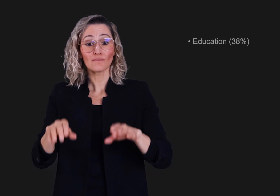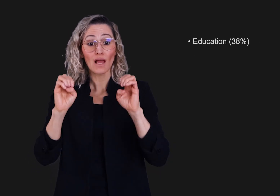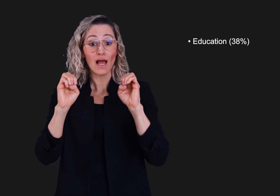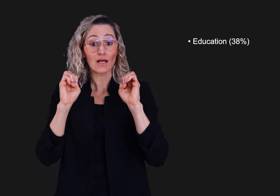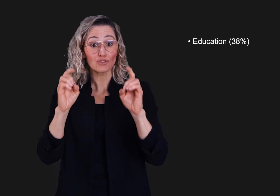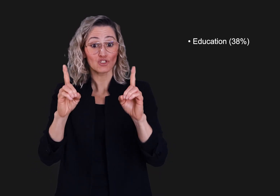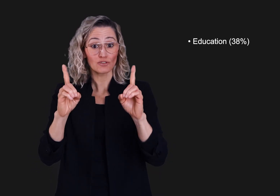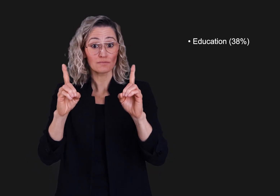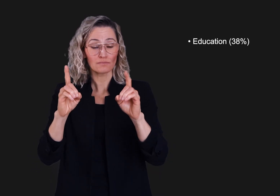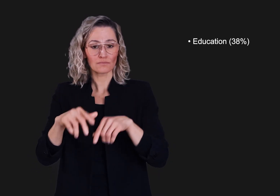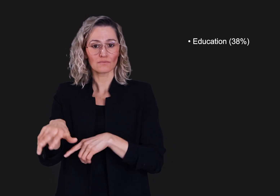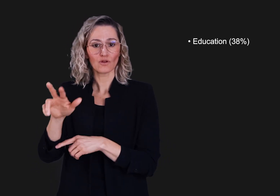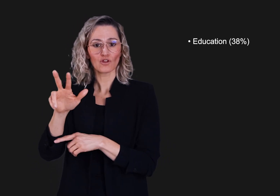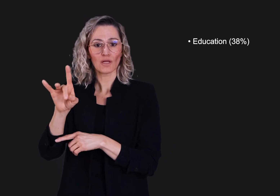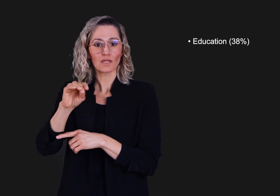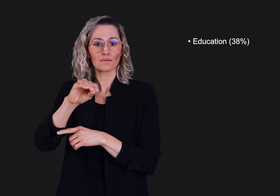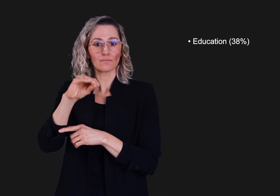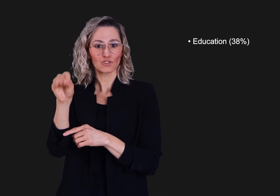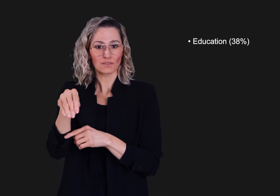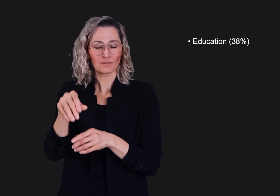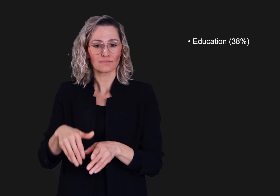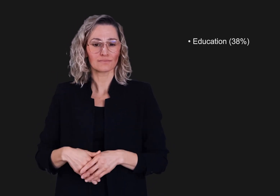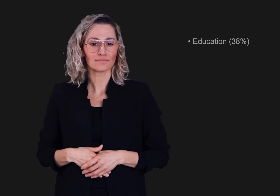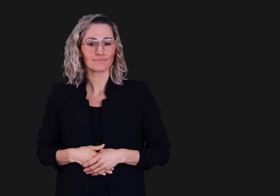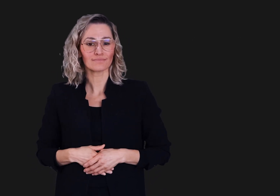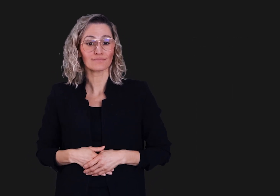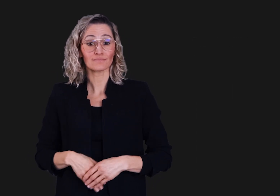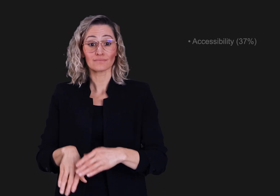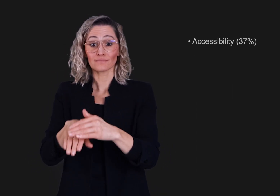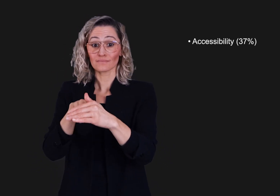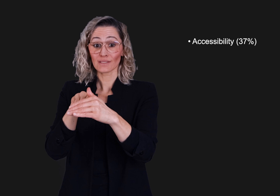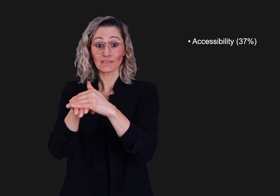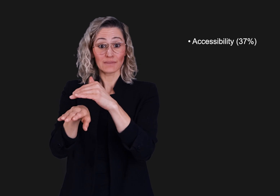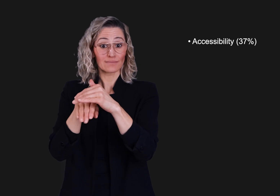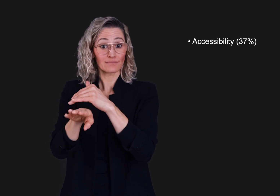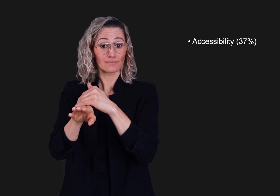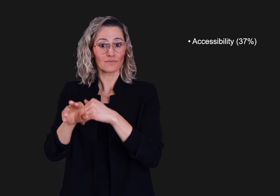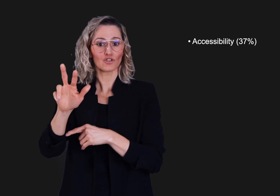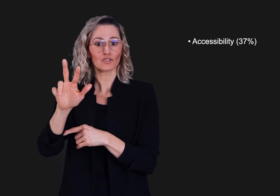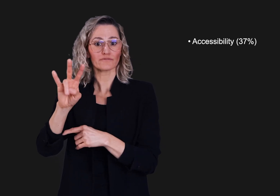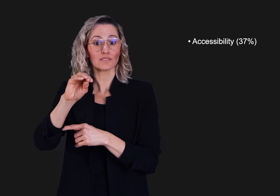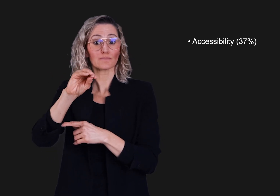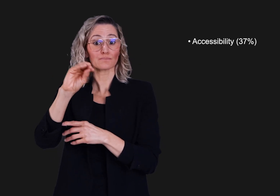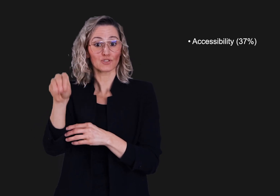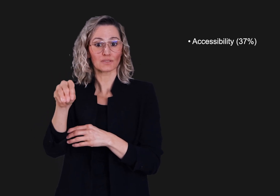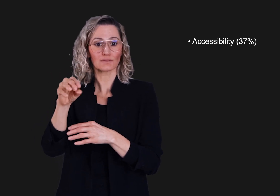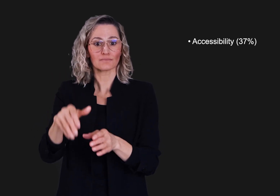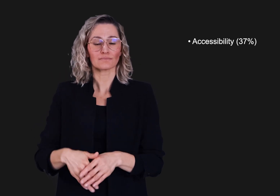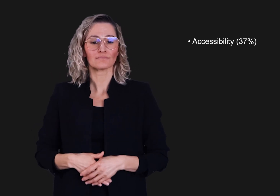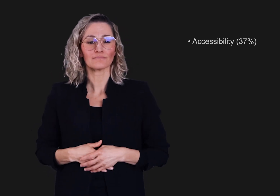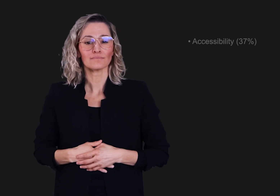• Education (38%) • Accessibility (37%)